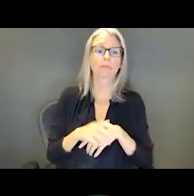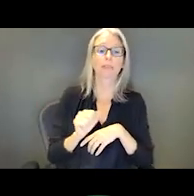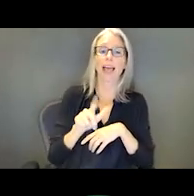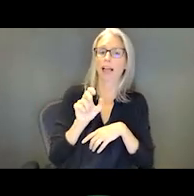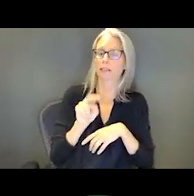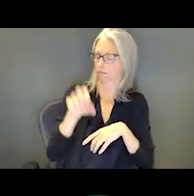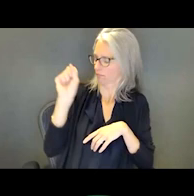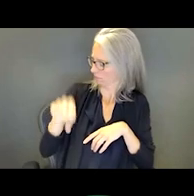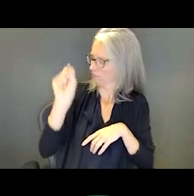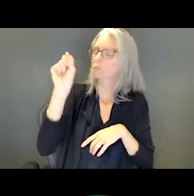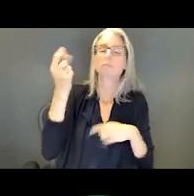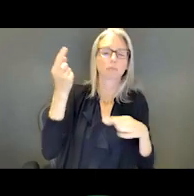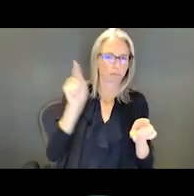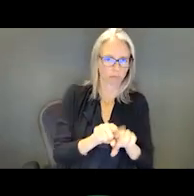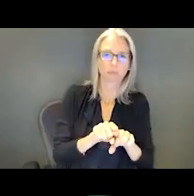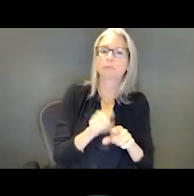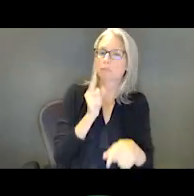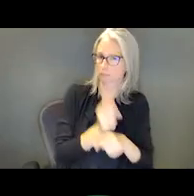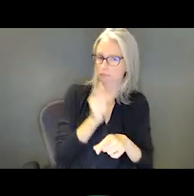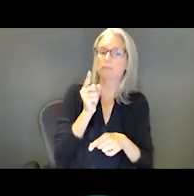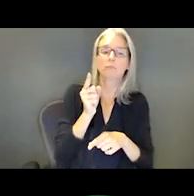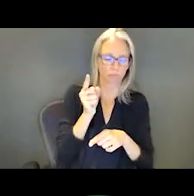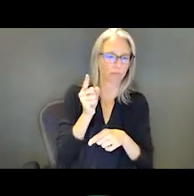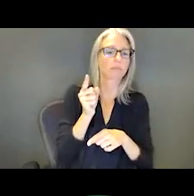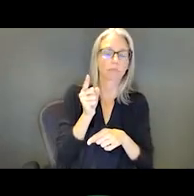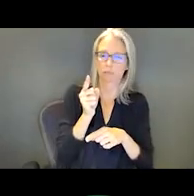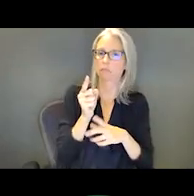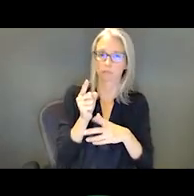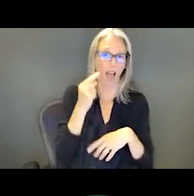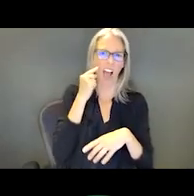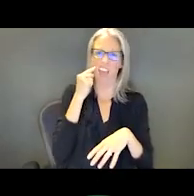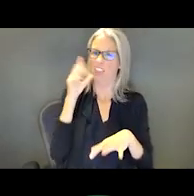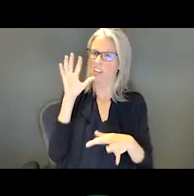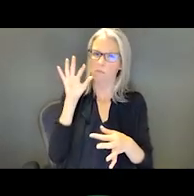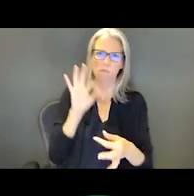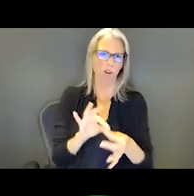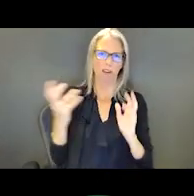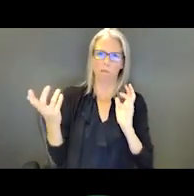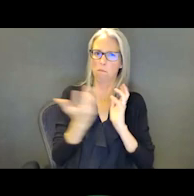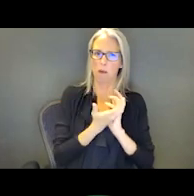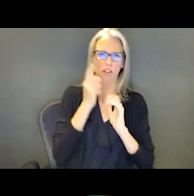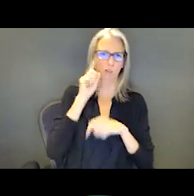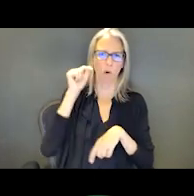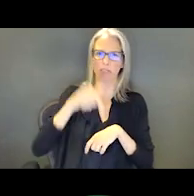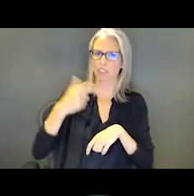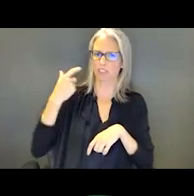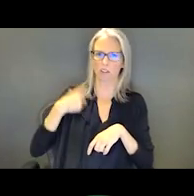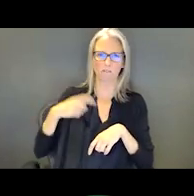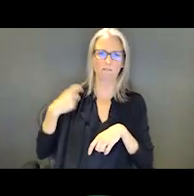and the amount of Talking that's been going on about the importance of delivery.